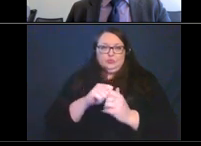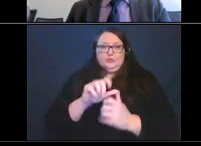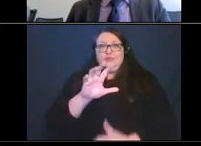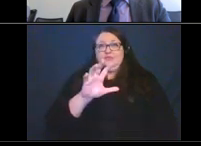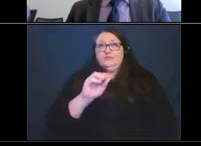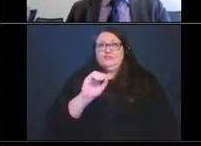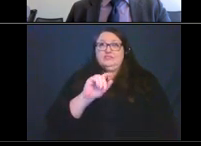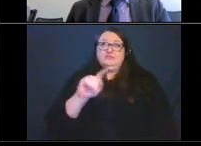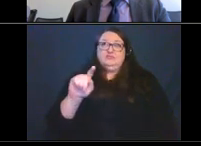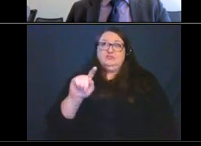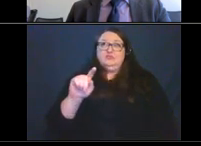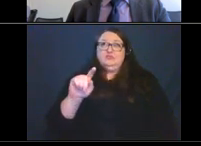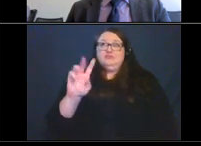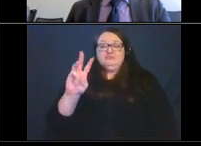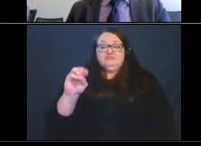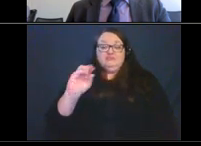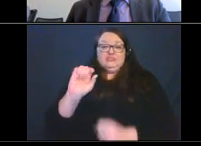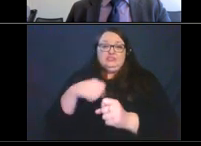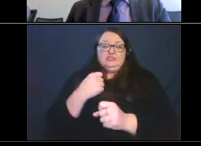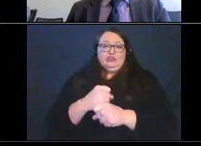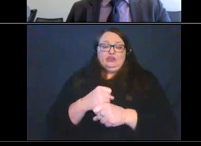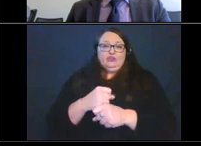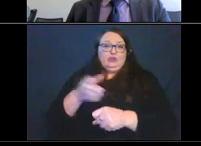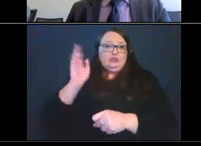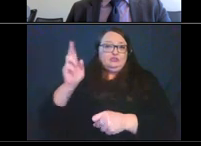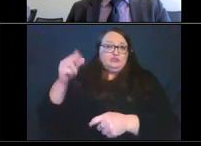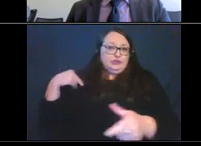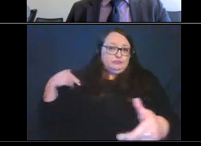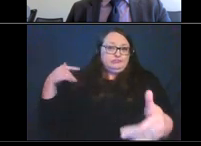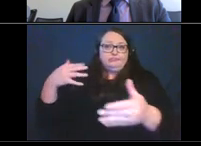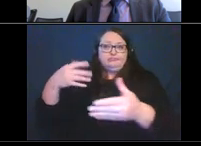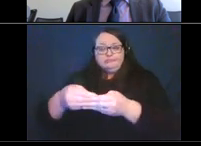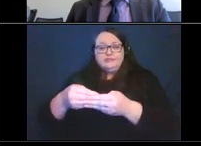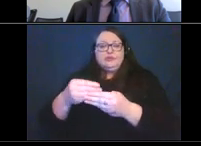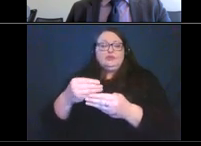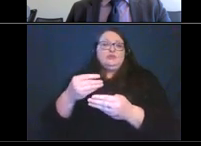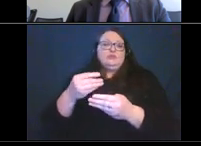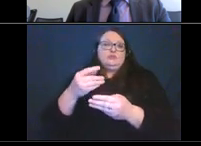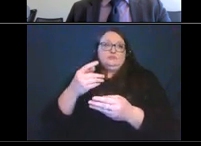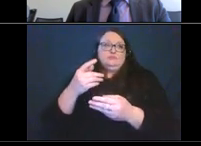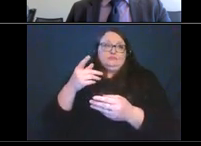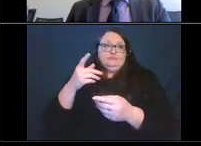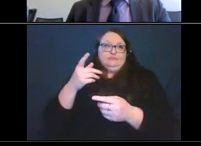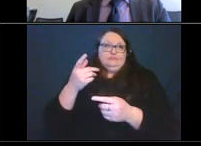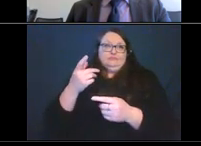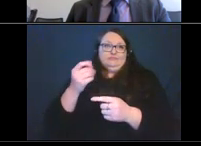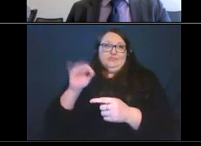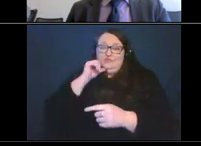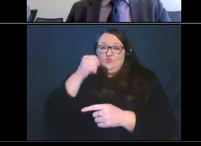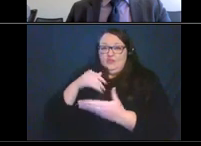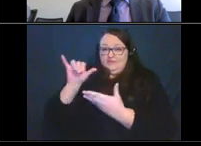derive a good useful 95th percentile approach. And so we wanted to have a lot of data points across